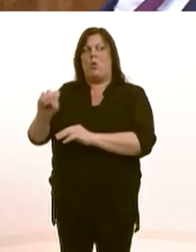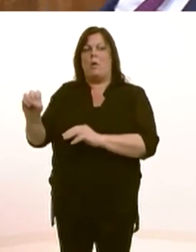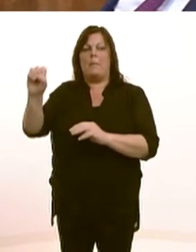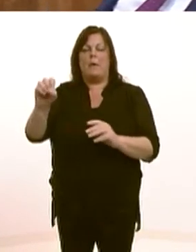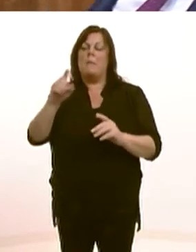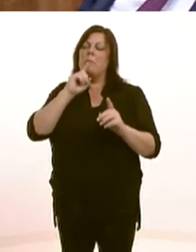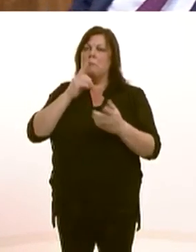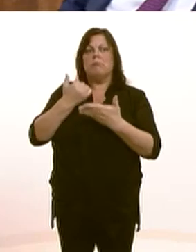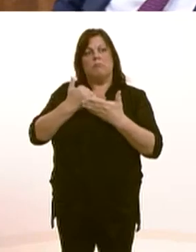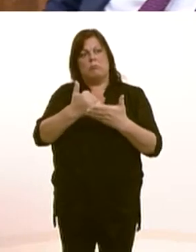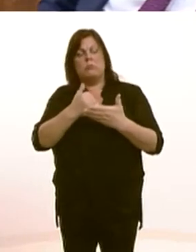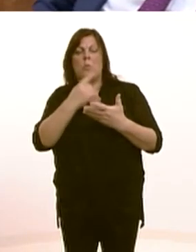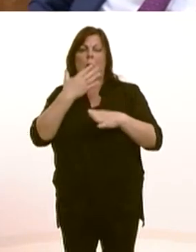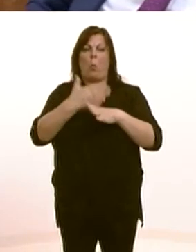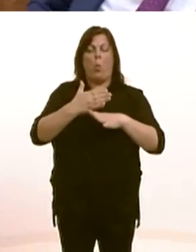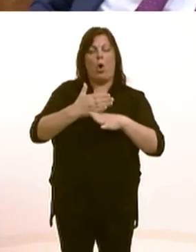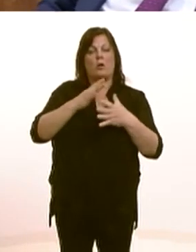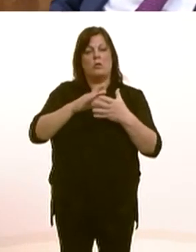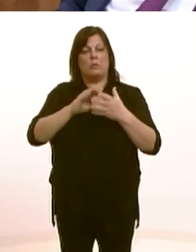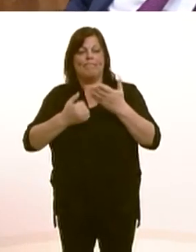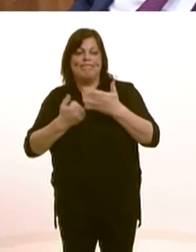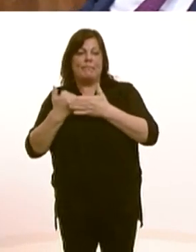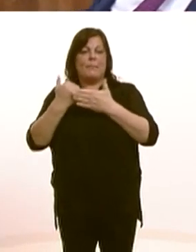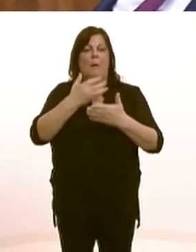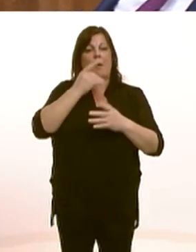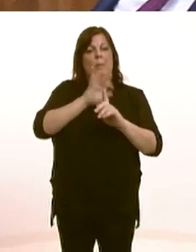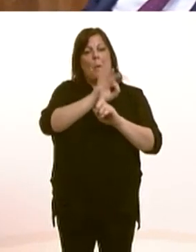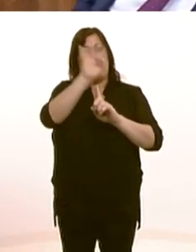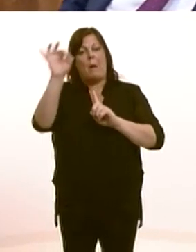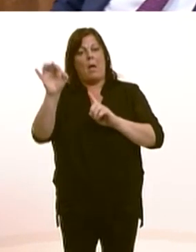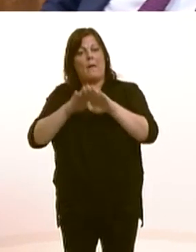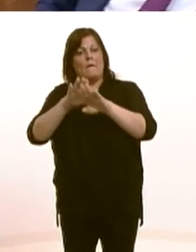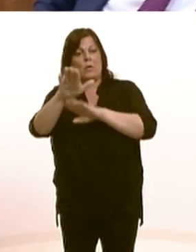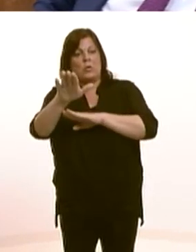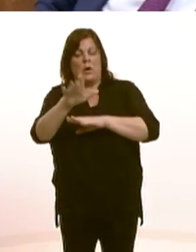the future in order to build on the already successful results that we have seen, to make